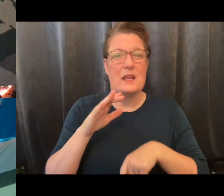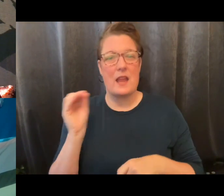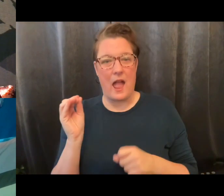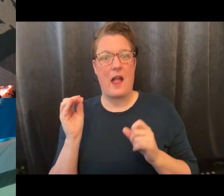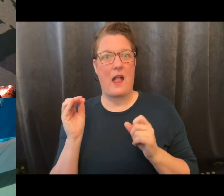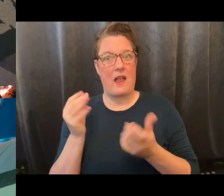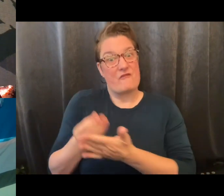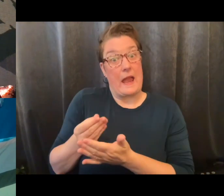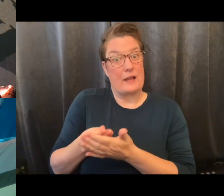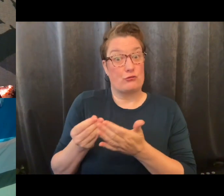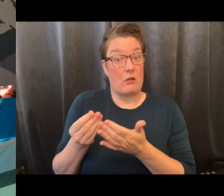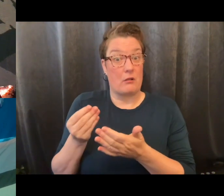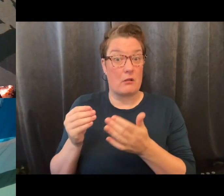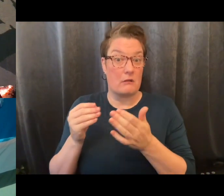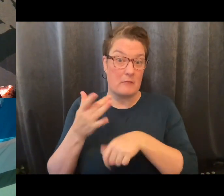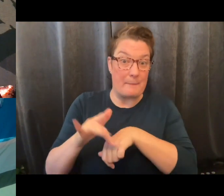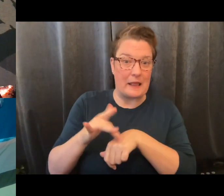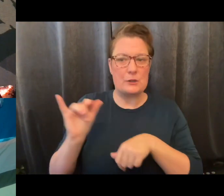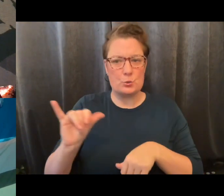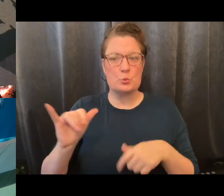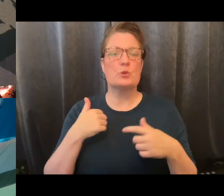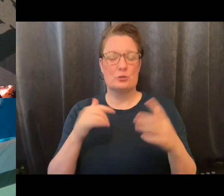abilities, um, to put it together the way that we are this year.